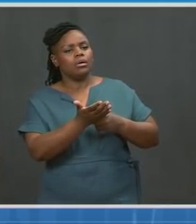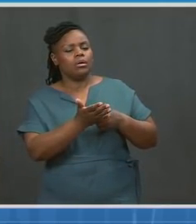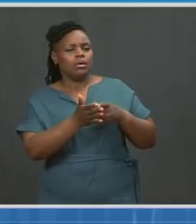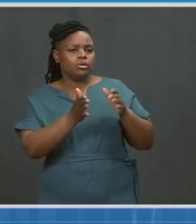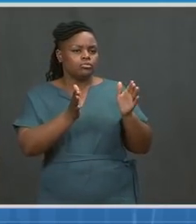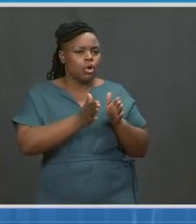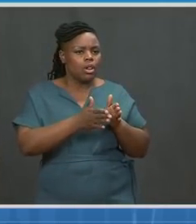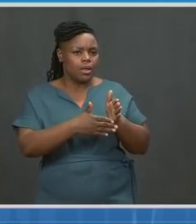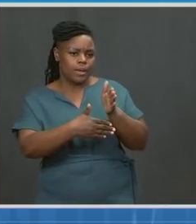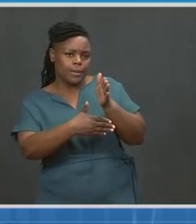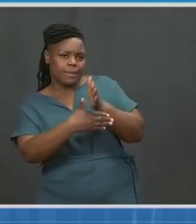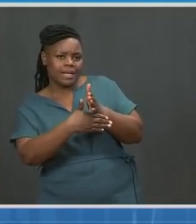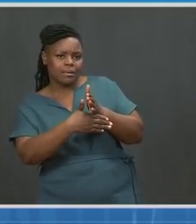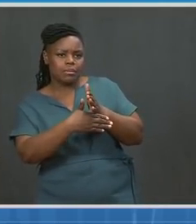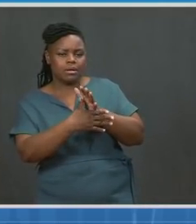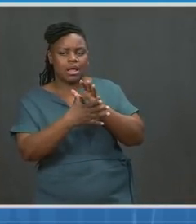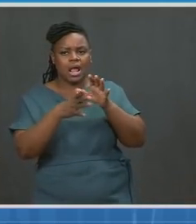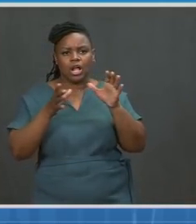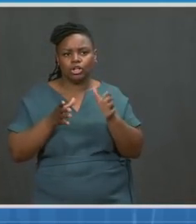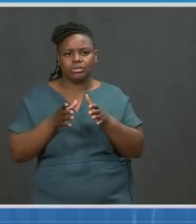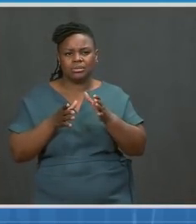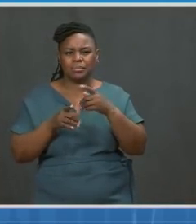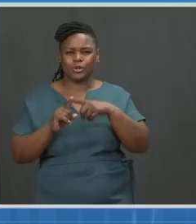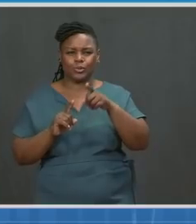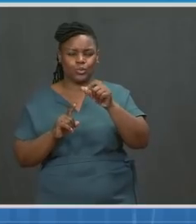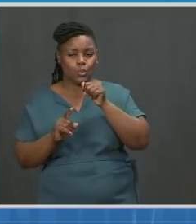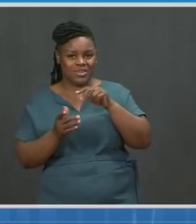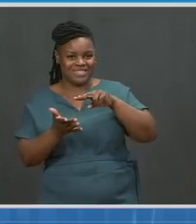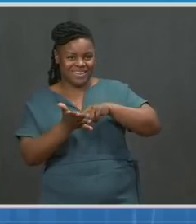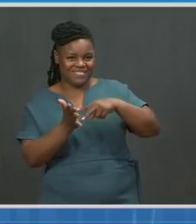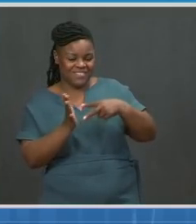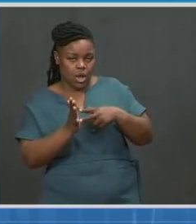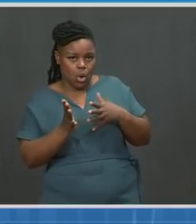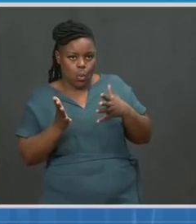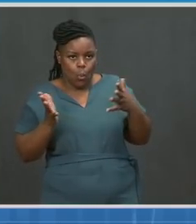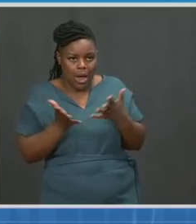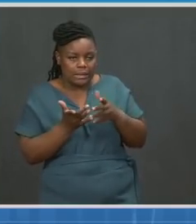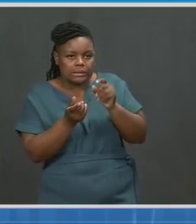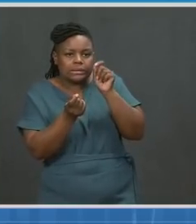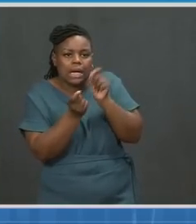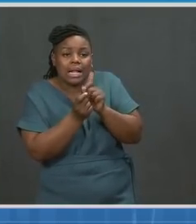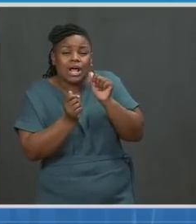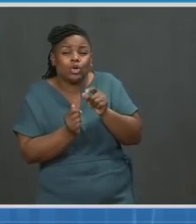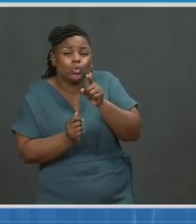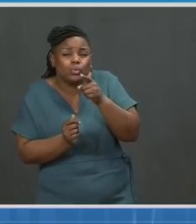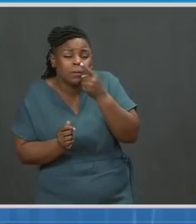but you don't define what they are. So, I'm wondering: Can you please define for people what a small-